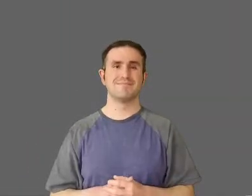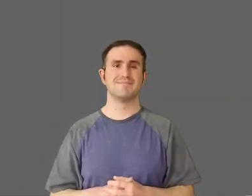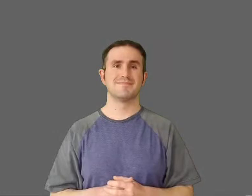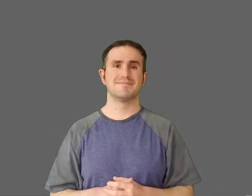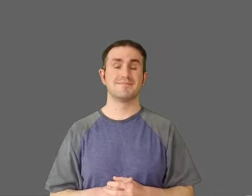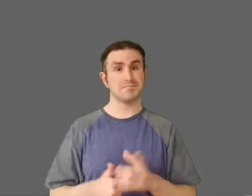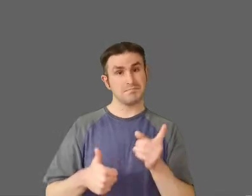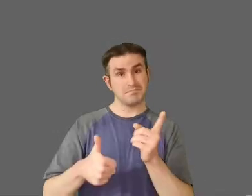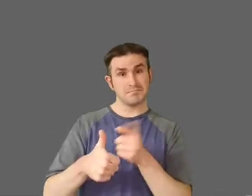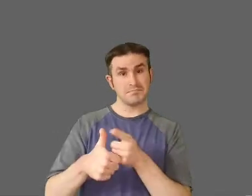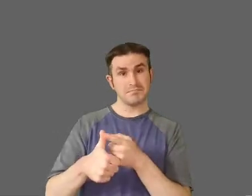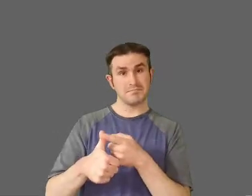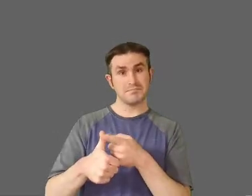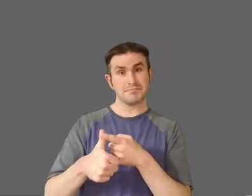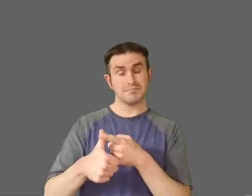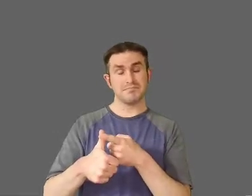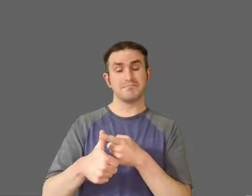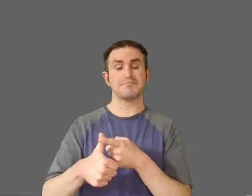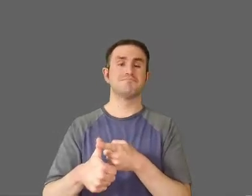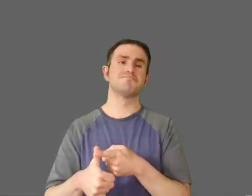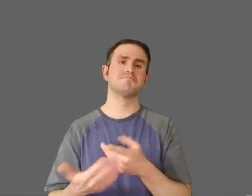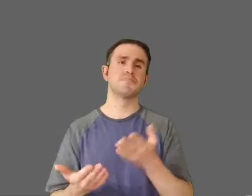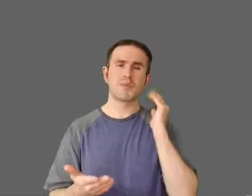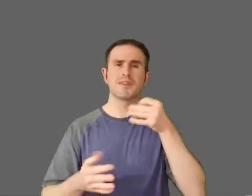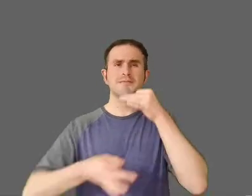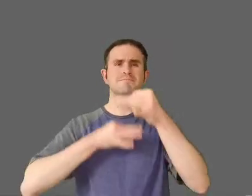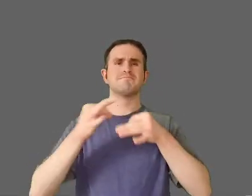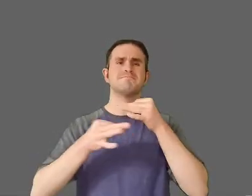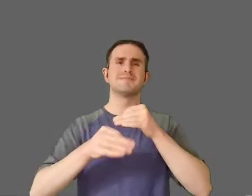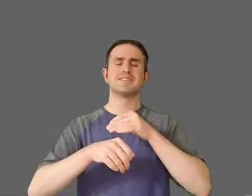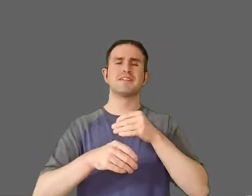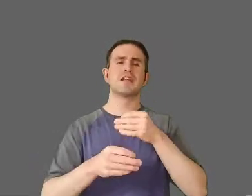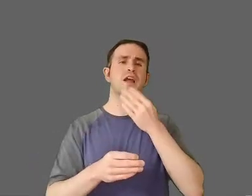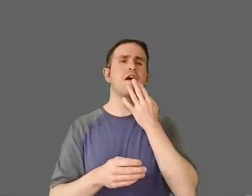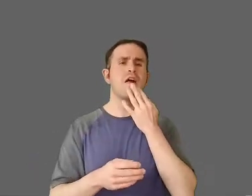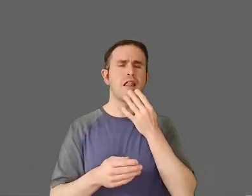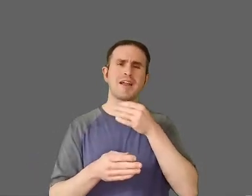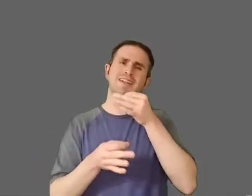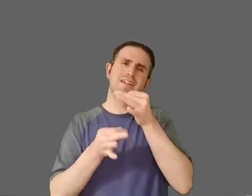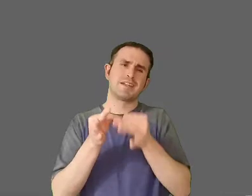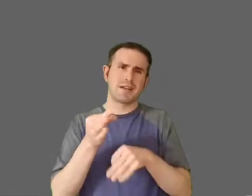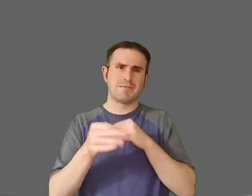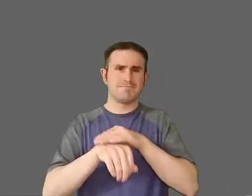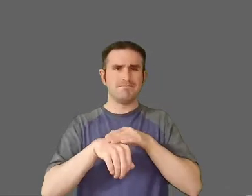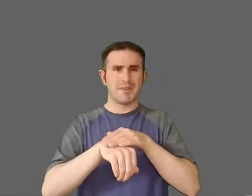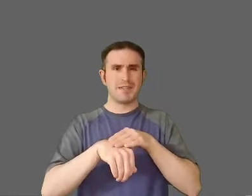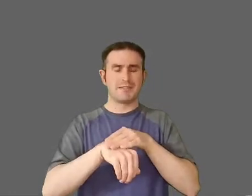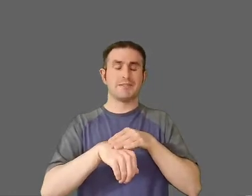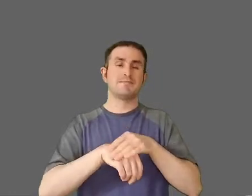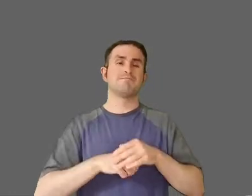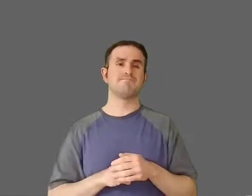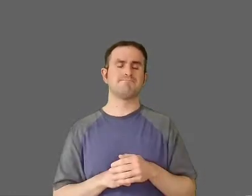So, first off, let's uh start off with the basics of color. Most of us when we were younger, we